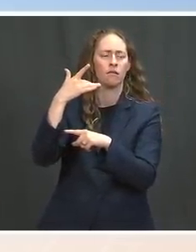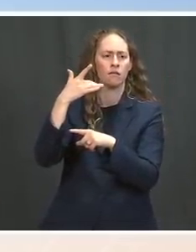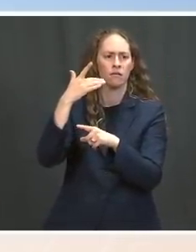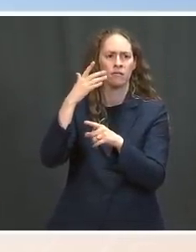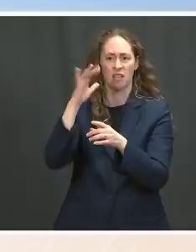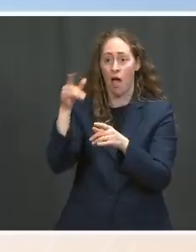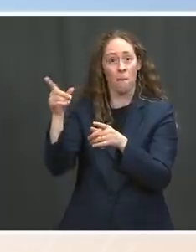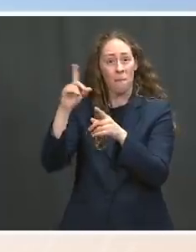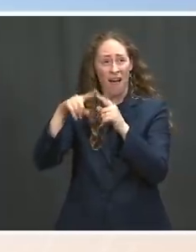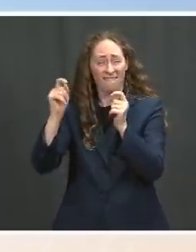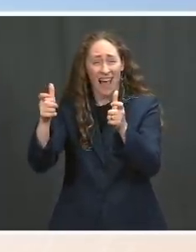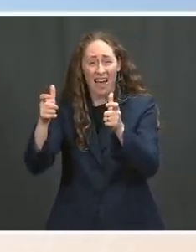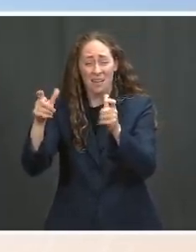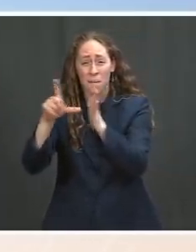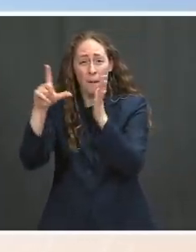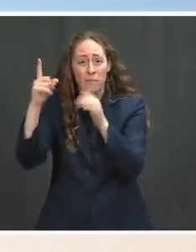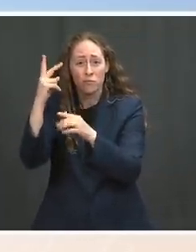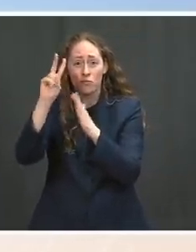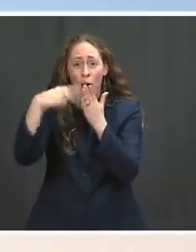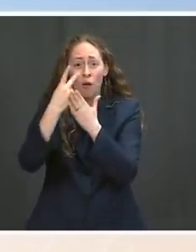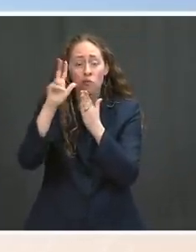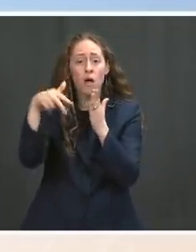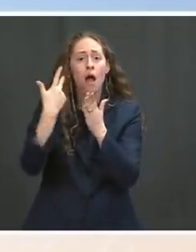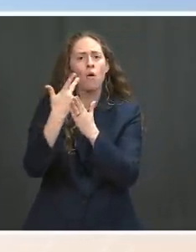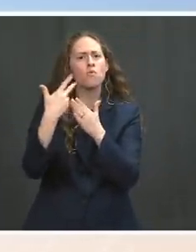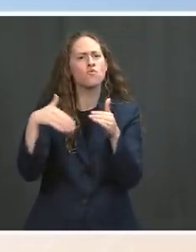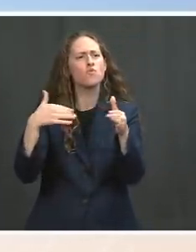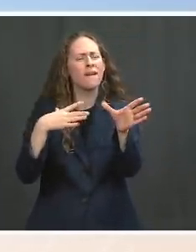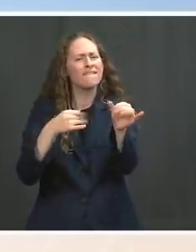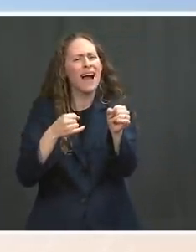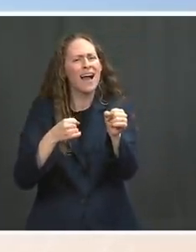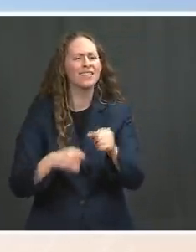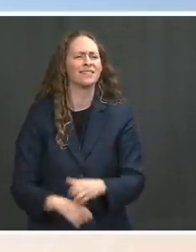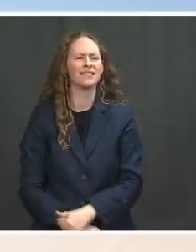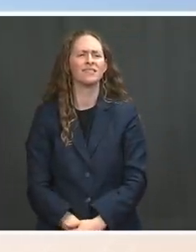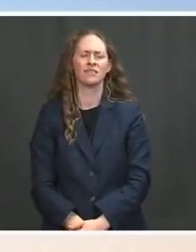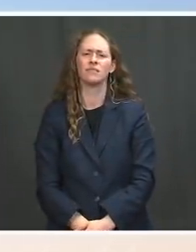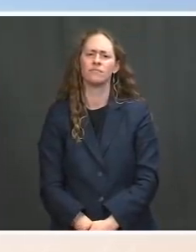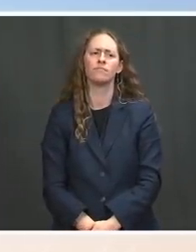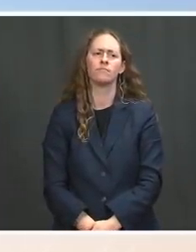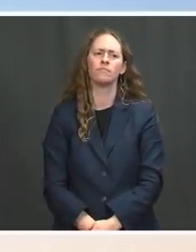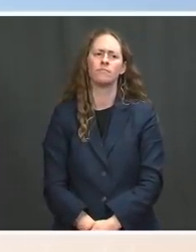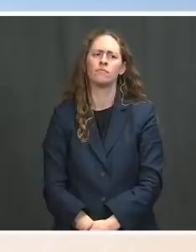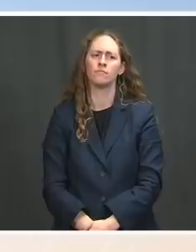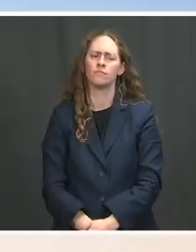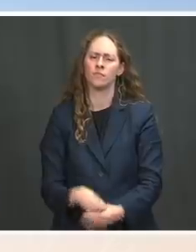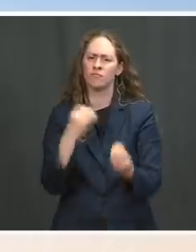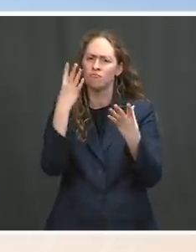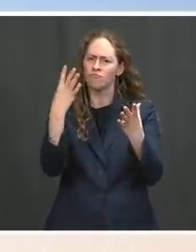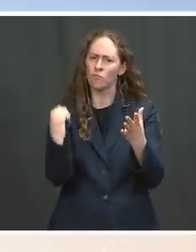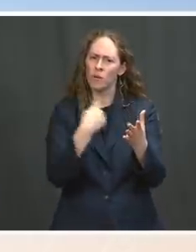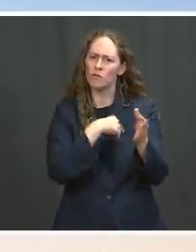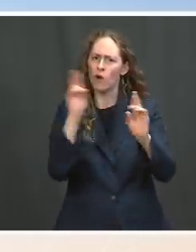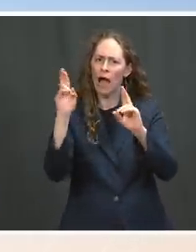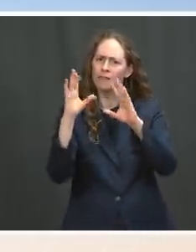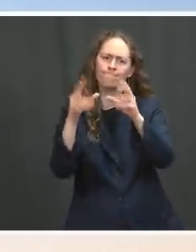Stand at the ready to very expeditiously process what comes in. Ms. Psaki: Go ahead. The Press: Are you confident that another attack